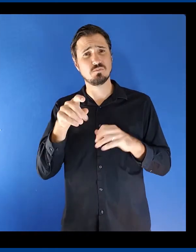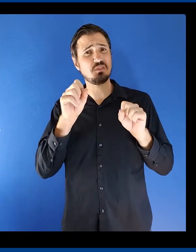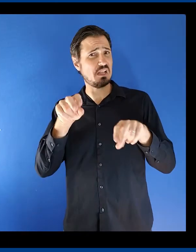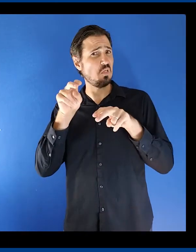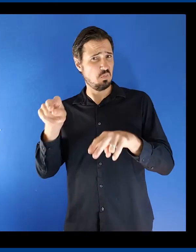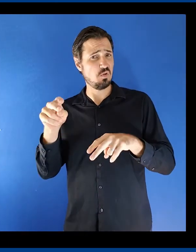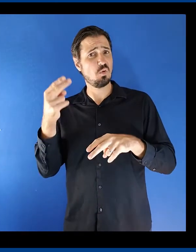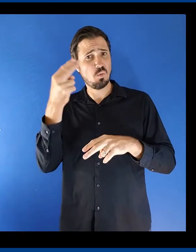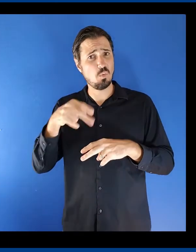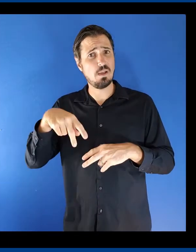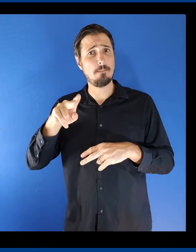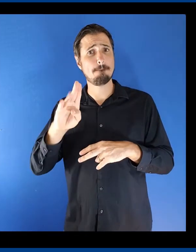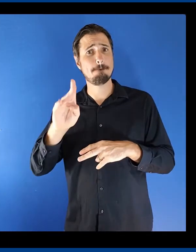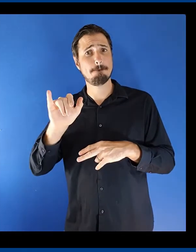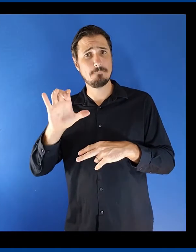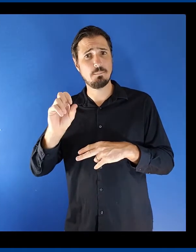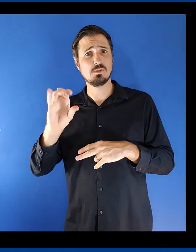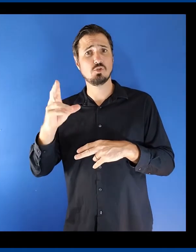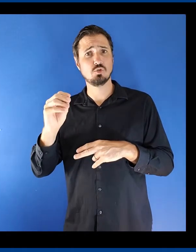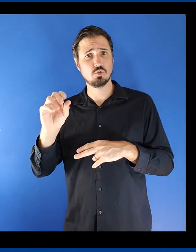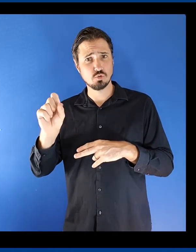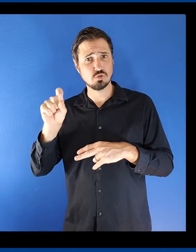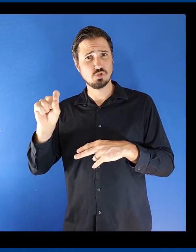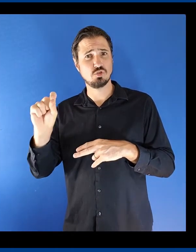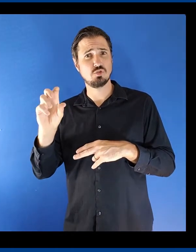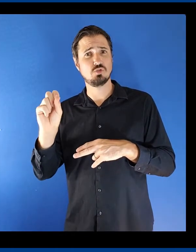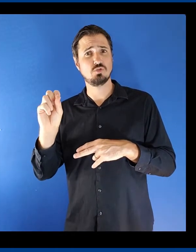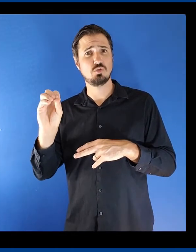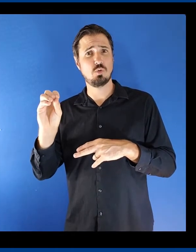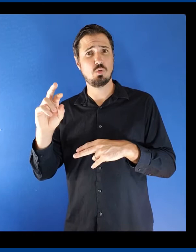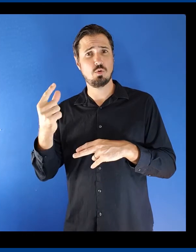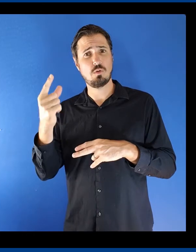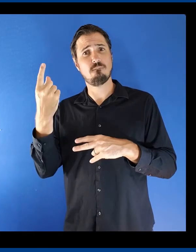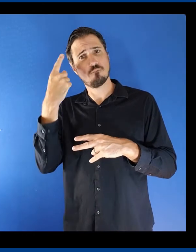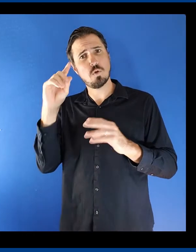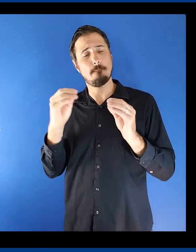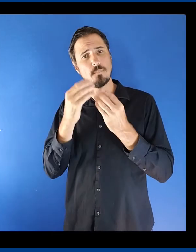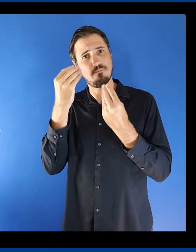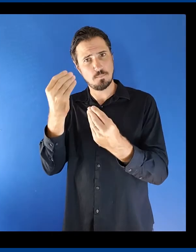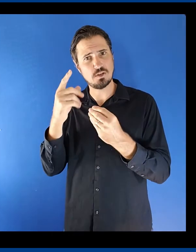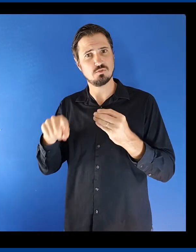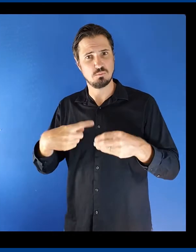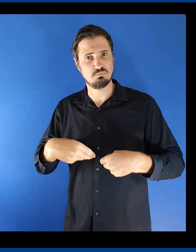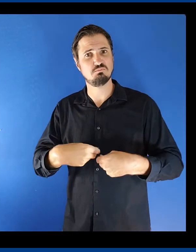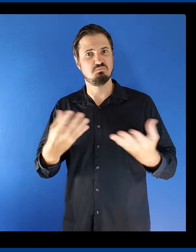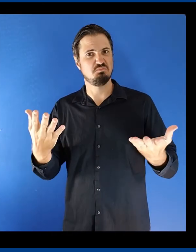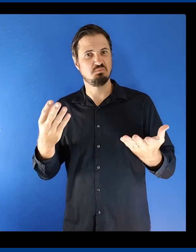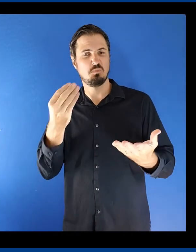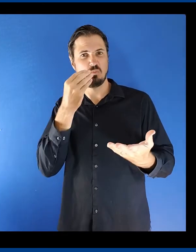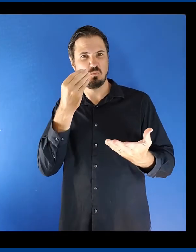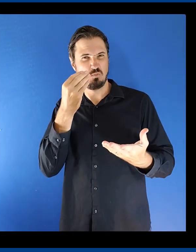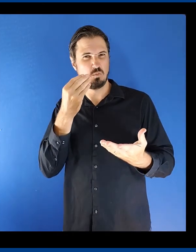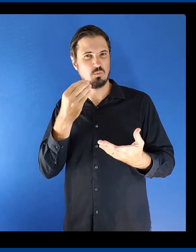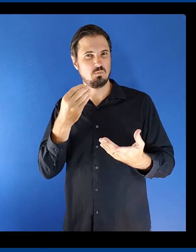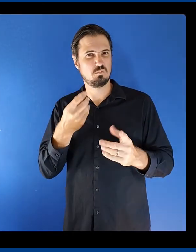Thank you again everyone for implementing the following best practices in your daily lives. Once again, that means…